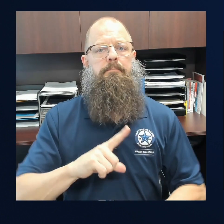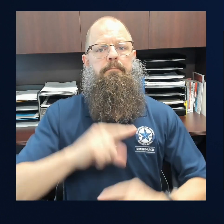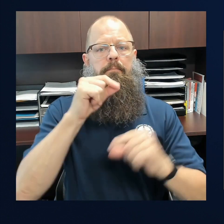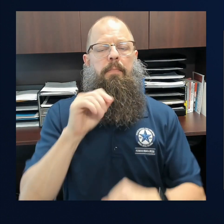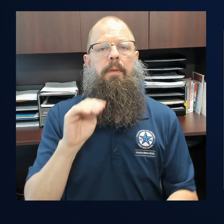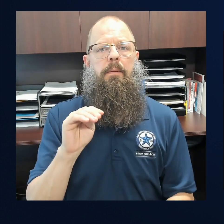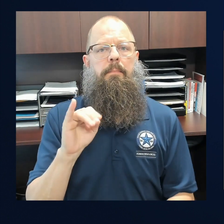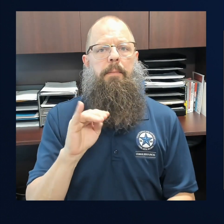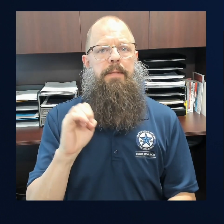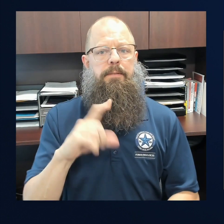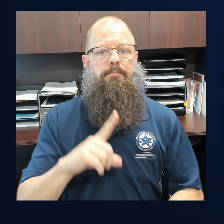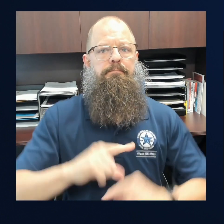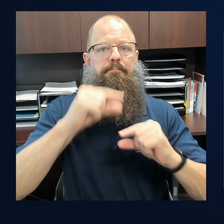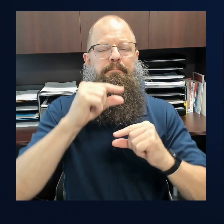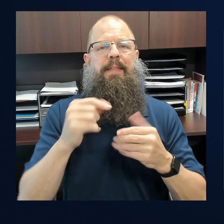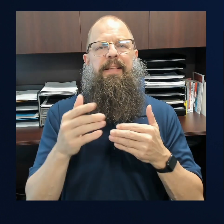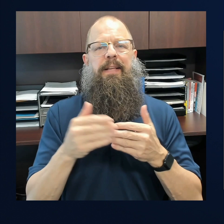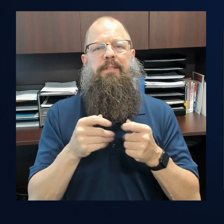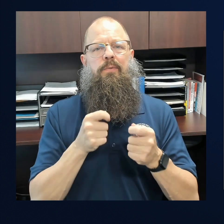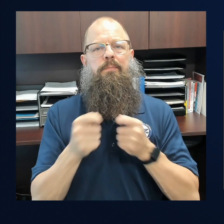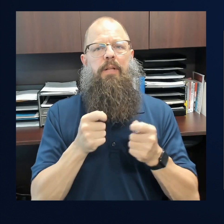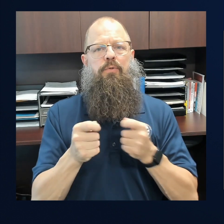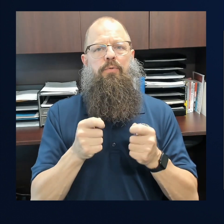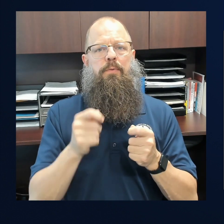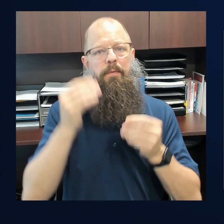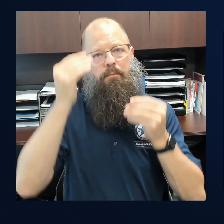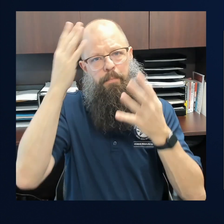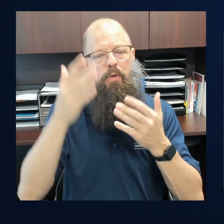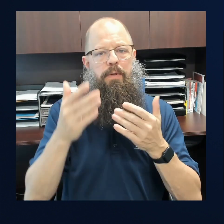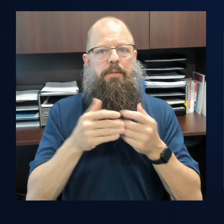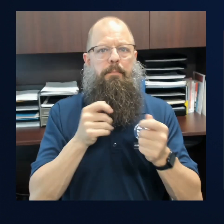them reading it. You may also collapse or minimize all the information here,